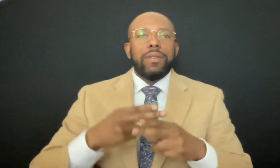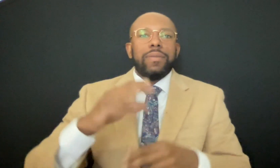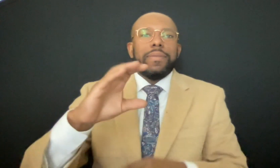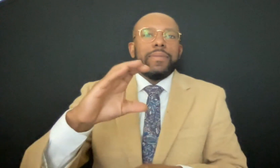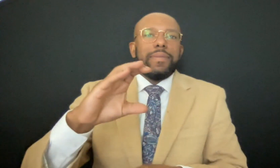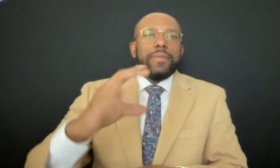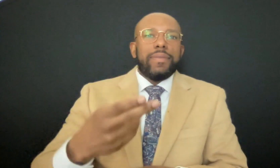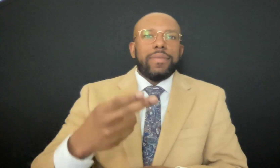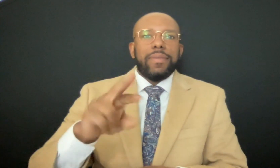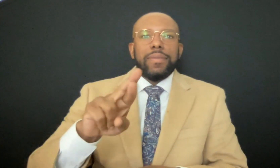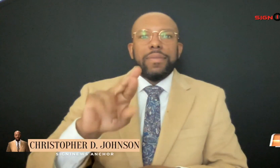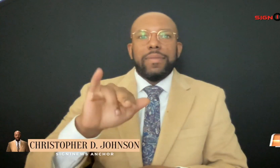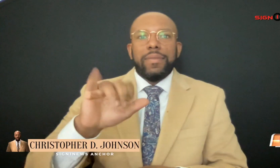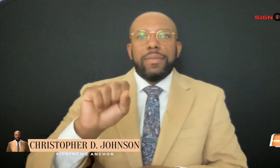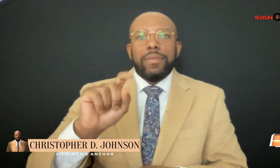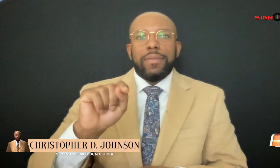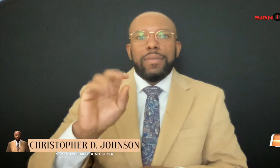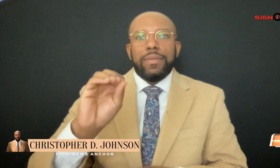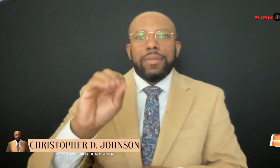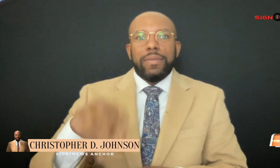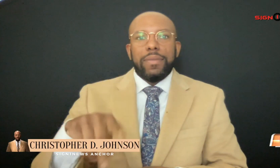I'm signed One news. Anchor Christopher D Johnson.